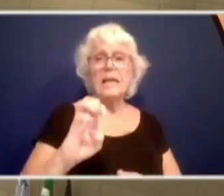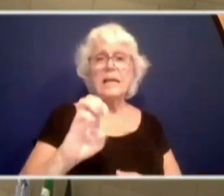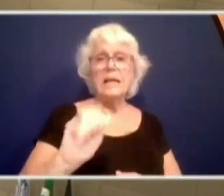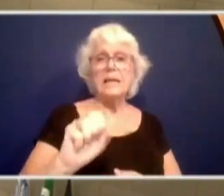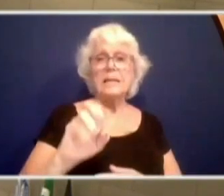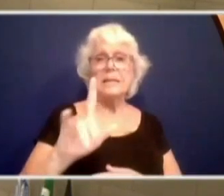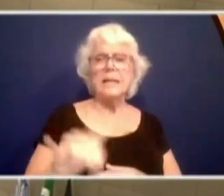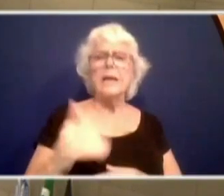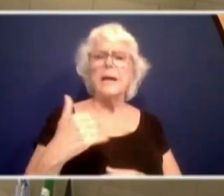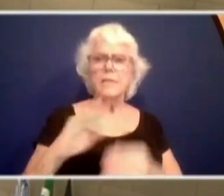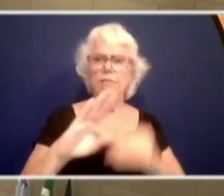Um